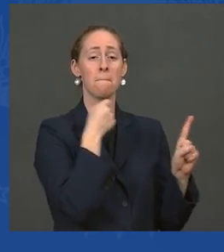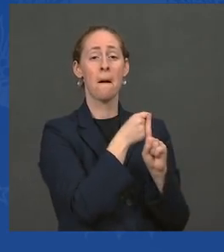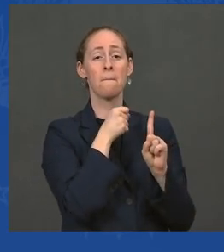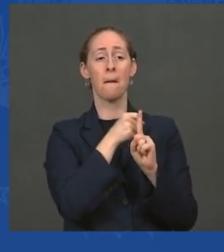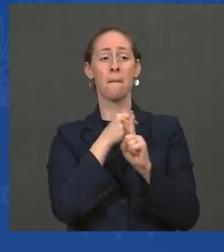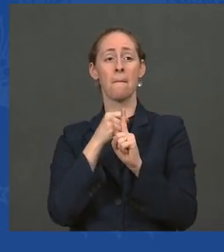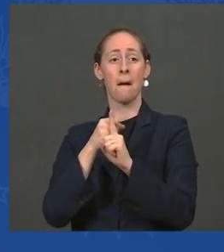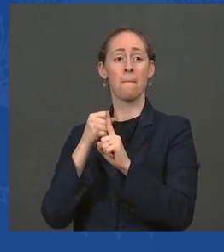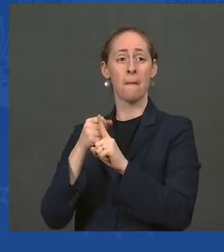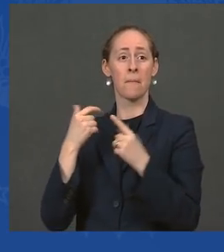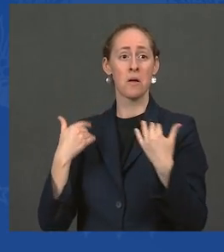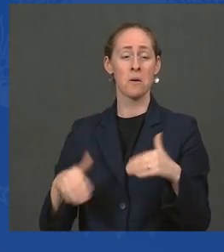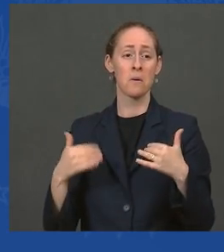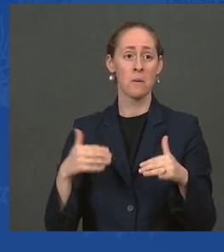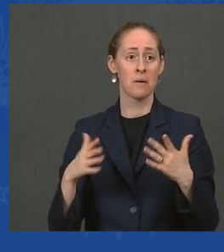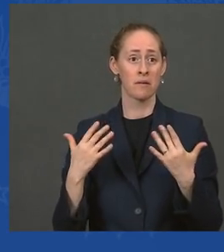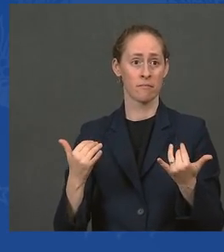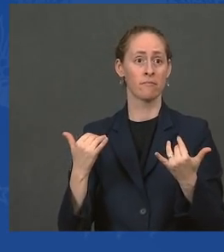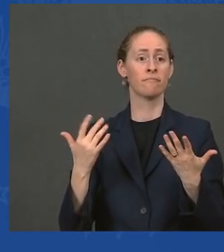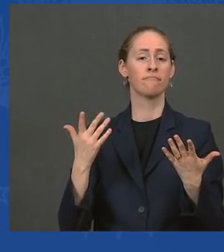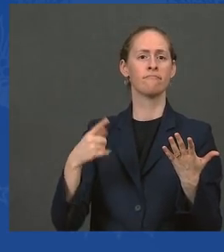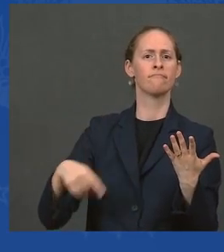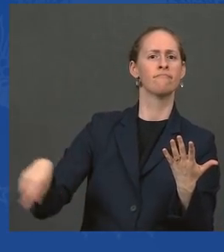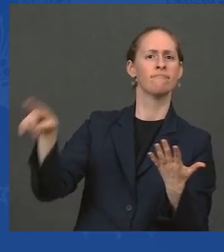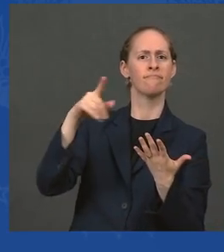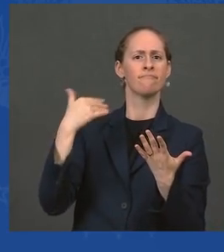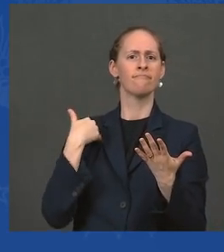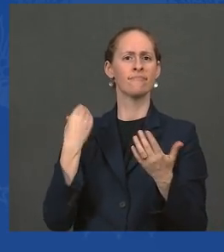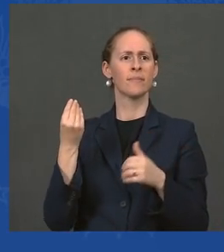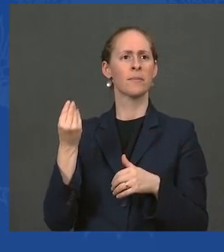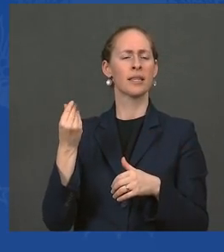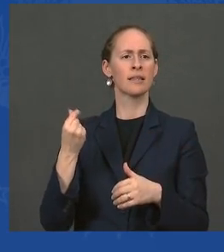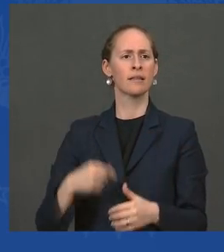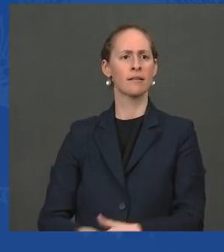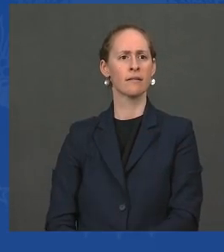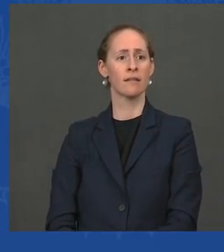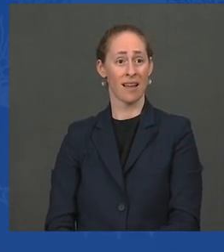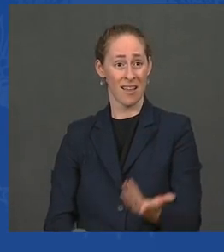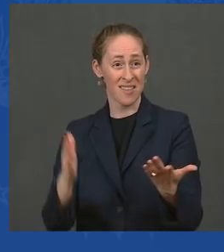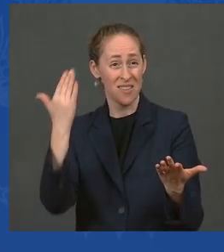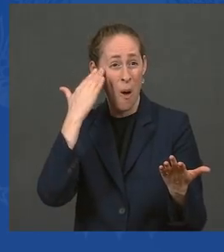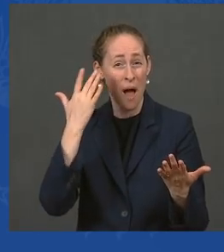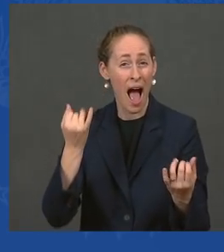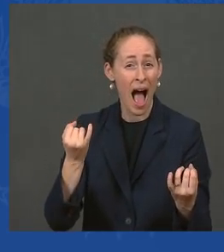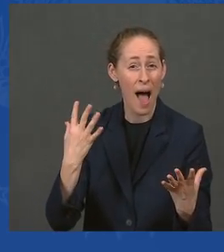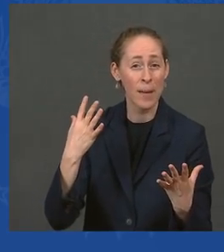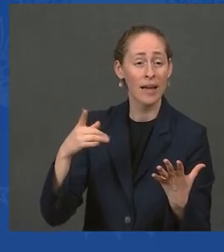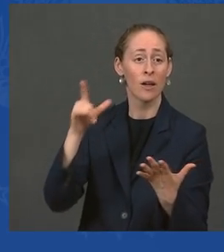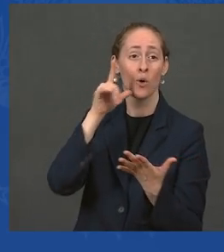they can count up in the tax code. You know how much money the billionaires made last year, collectively?